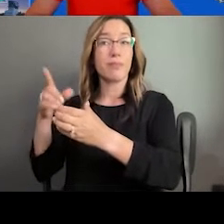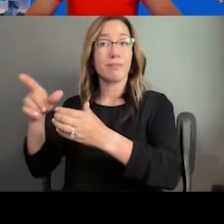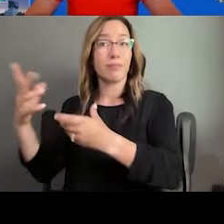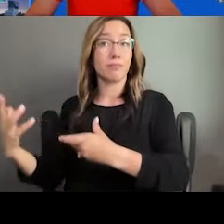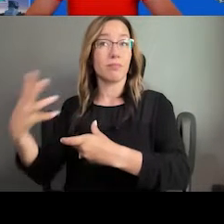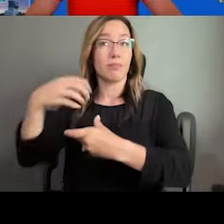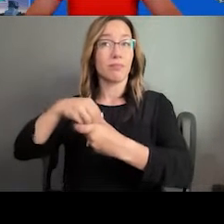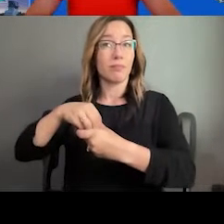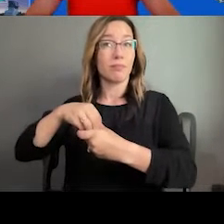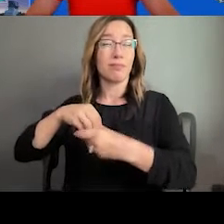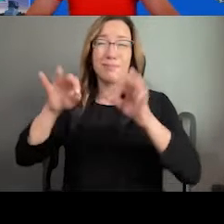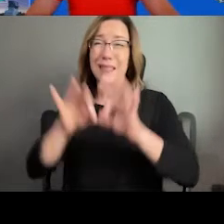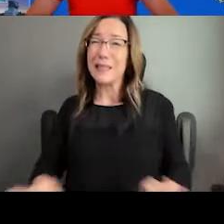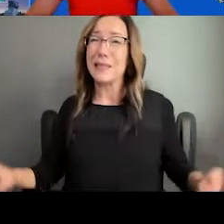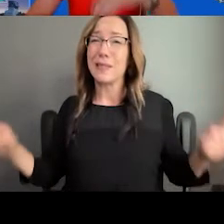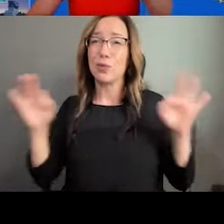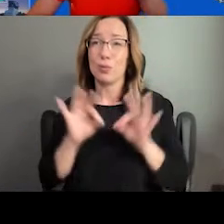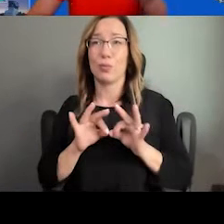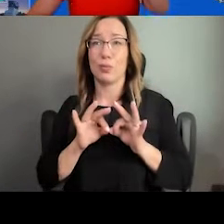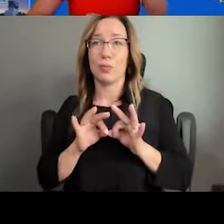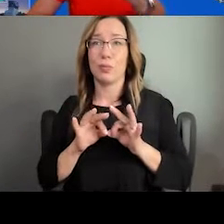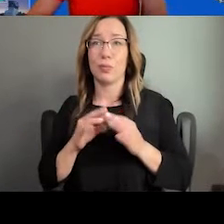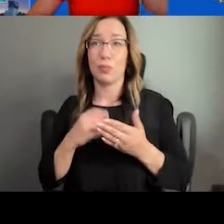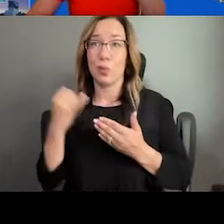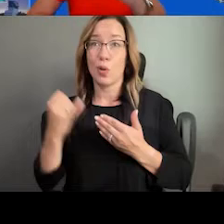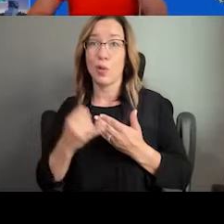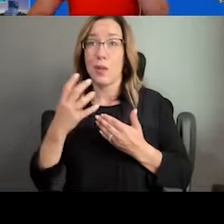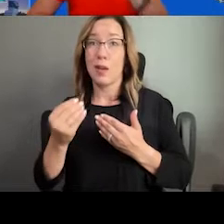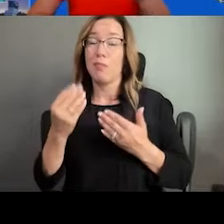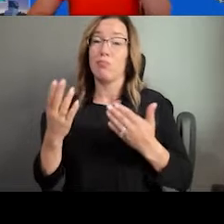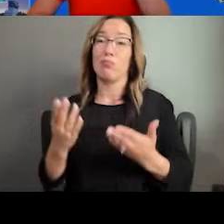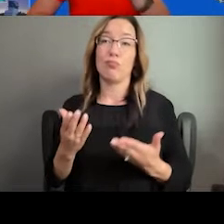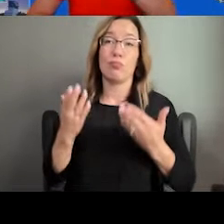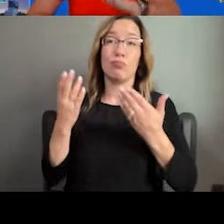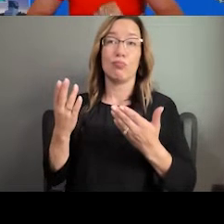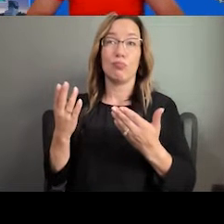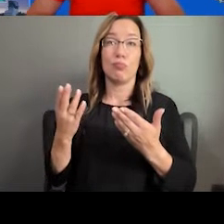be essential to the project, and proposes to provide funding